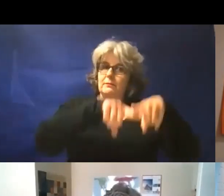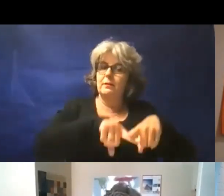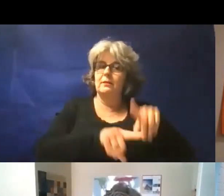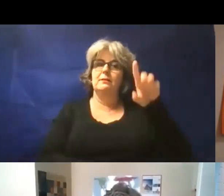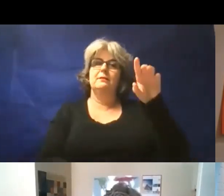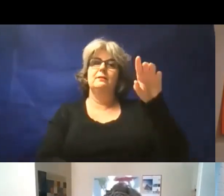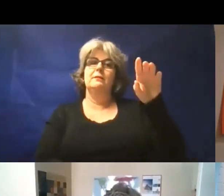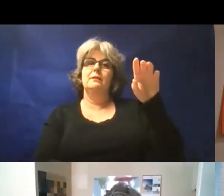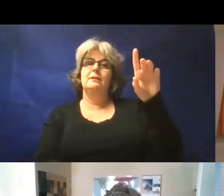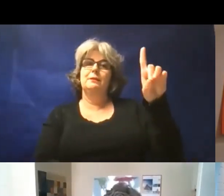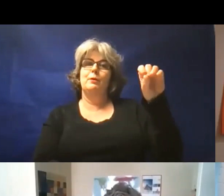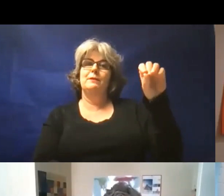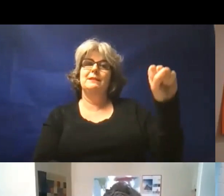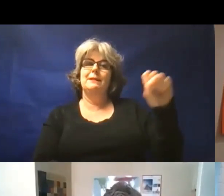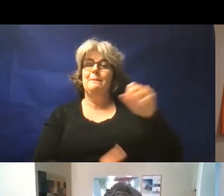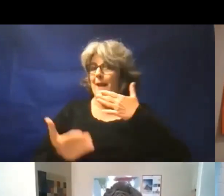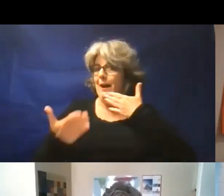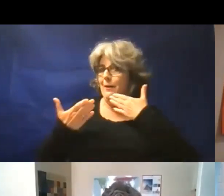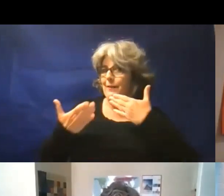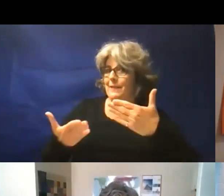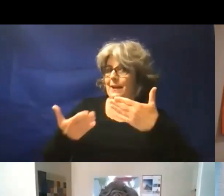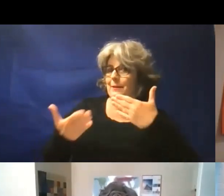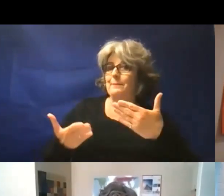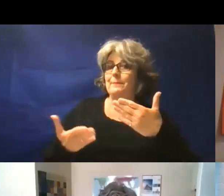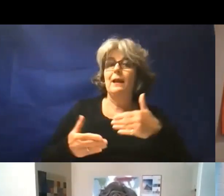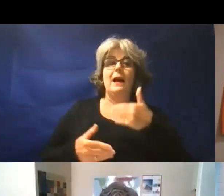thank you so much my next question is for Catherine and i want to acknowledge that